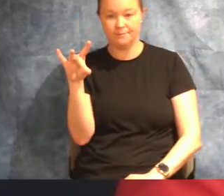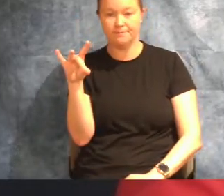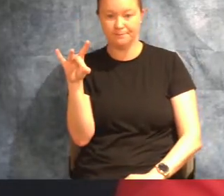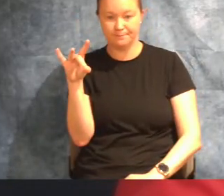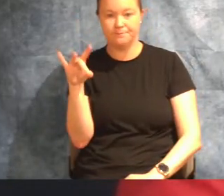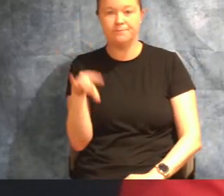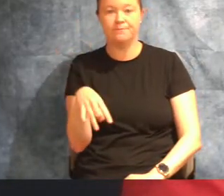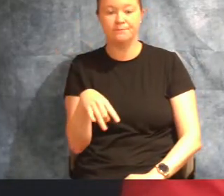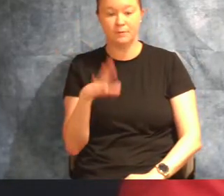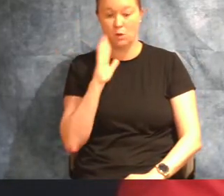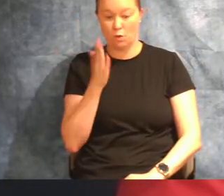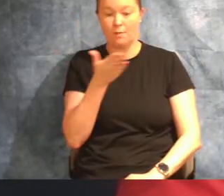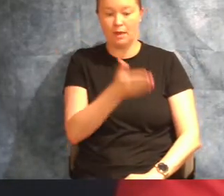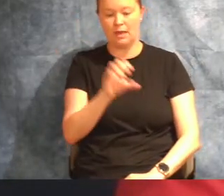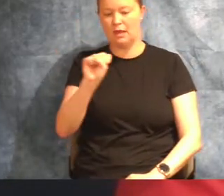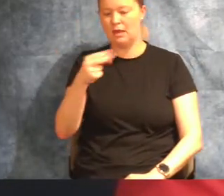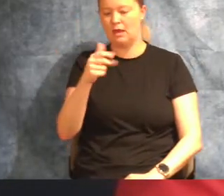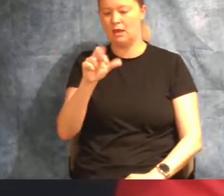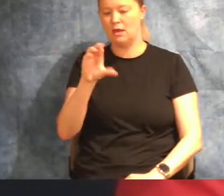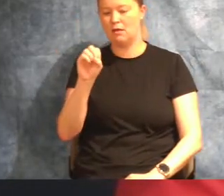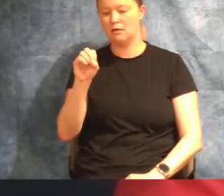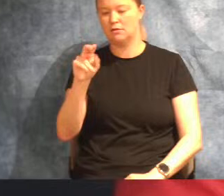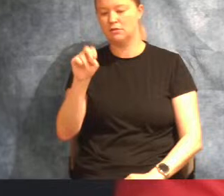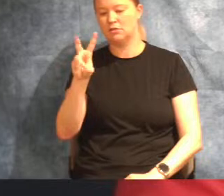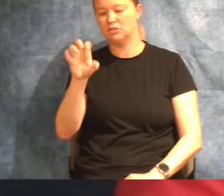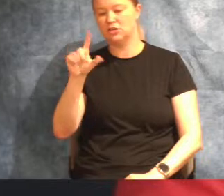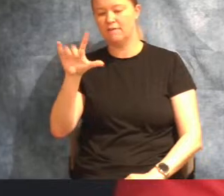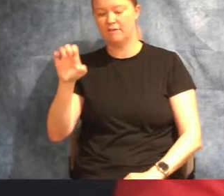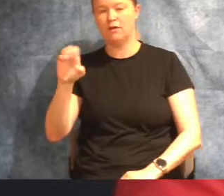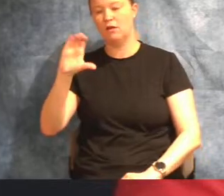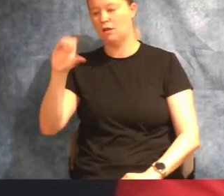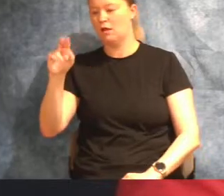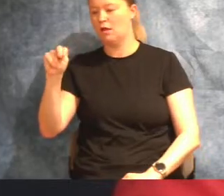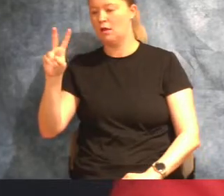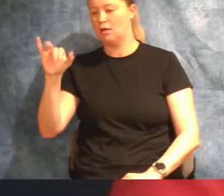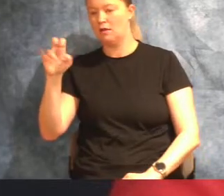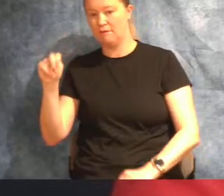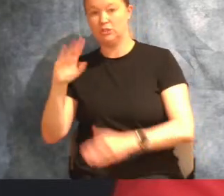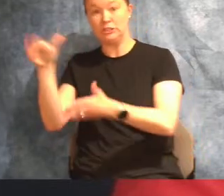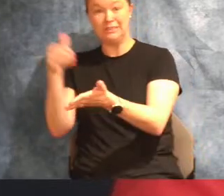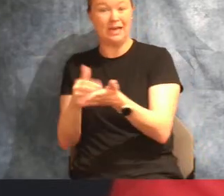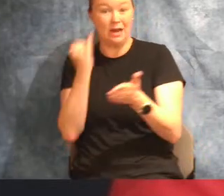We'll be at the Sharonville Cavitz Center. So any small business that you know in Hamilton County,